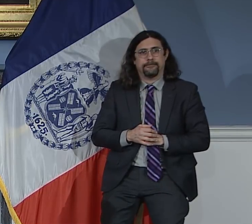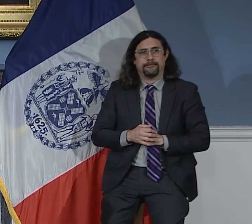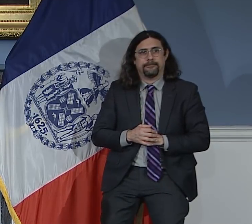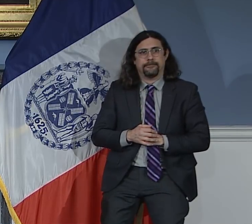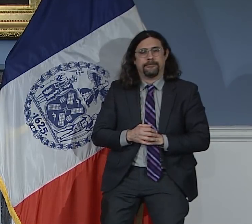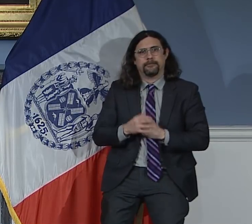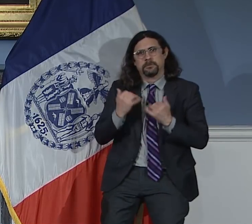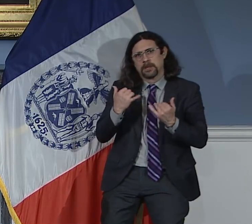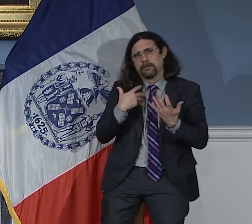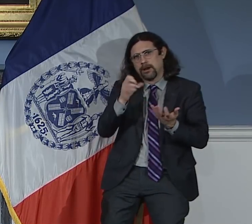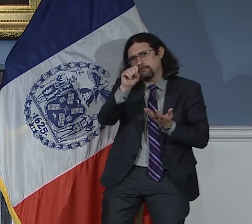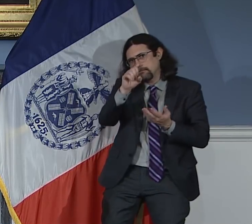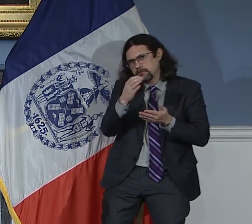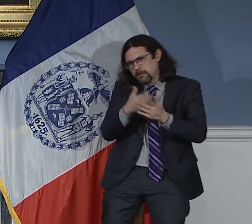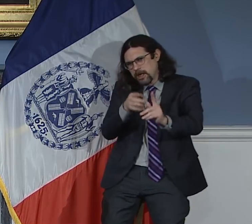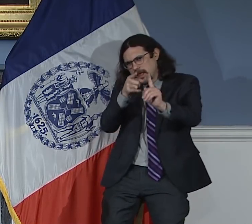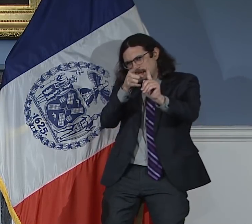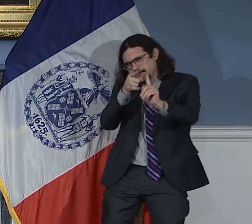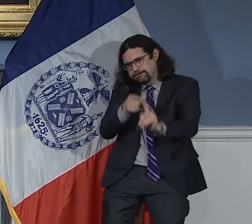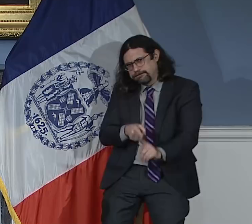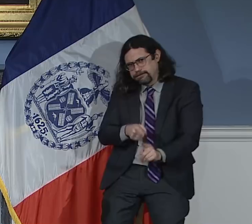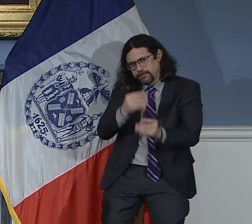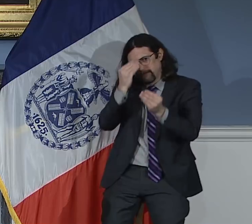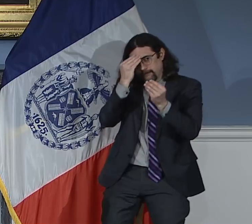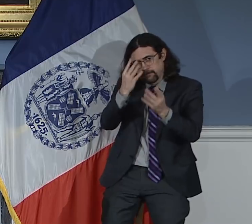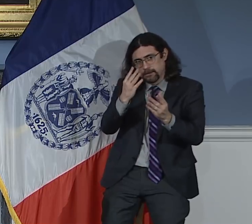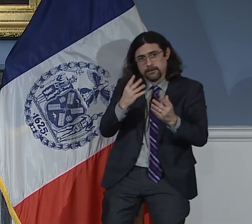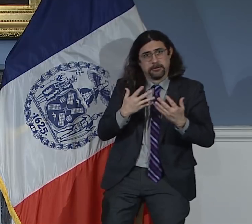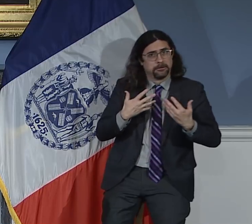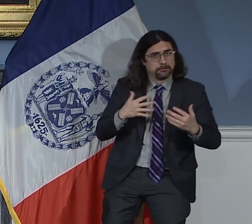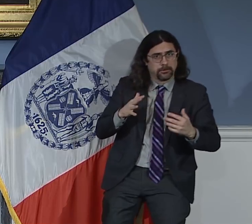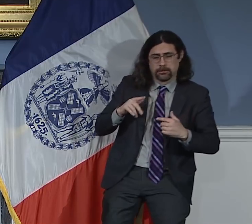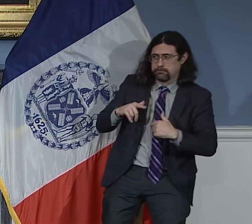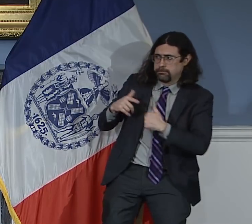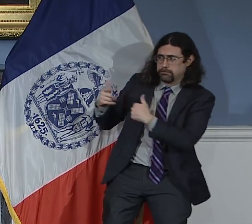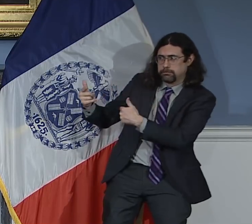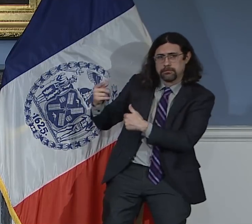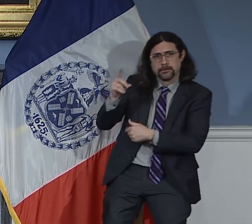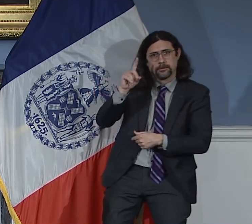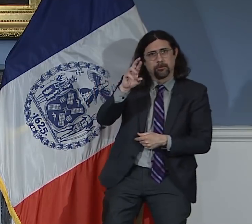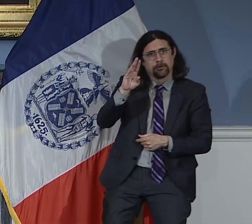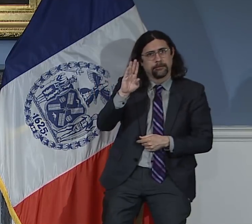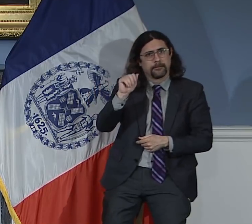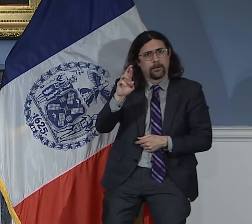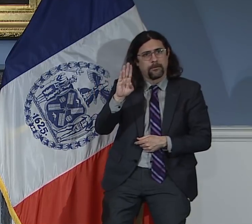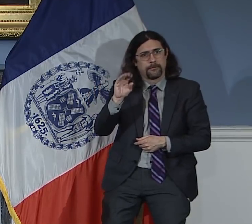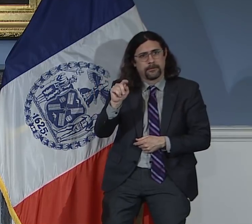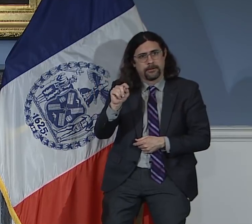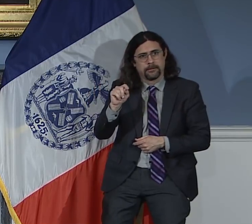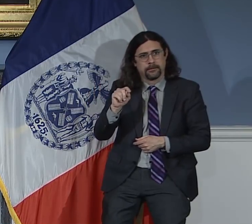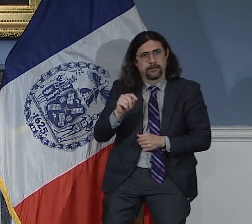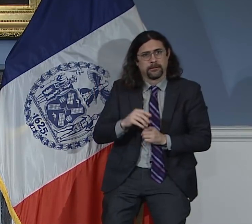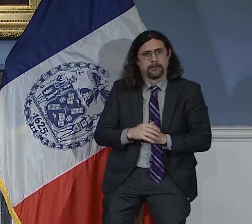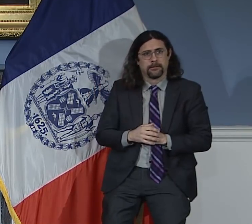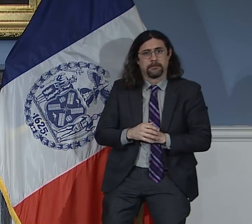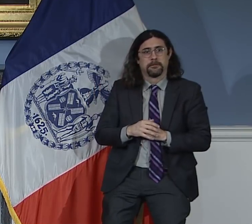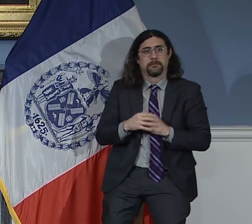IPONT . SO I'LL GO INTO SOME VERY SPECIFIC